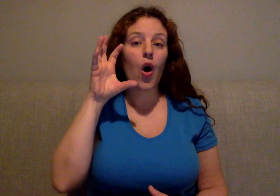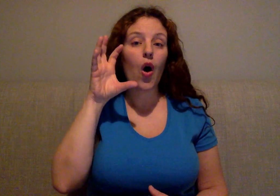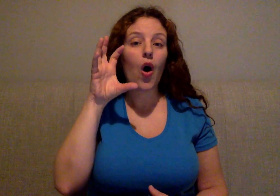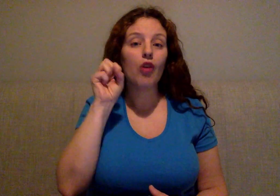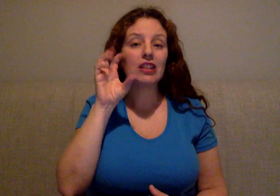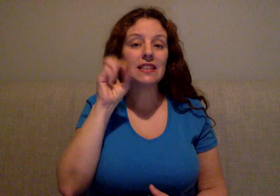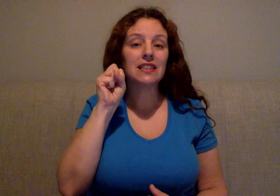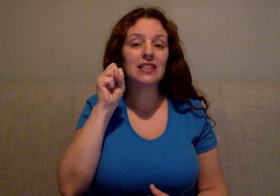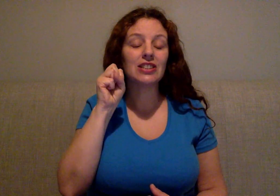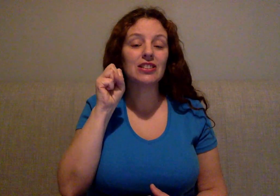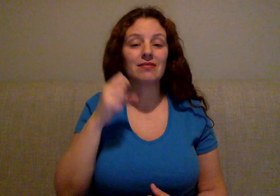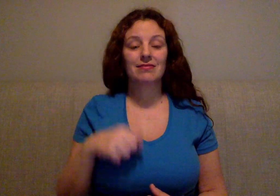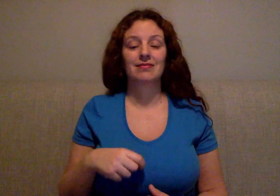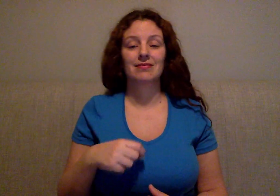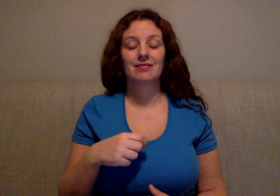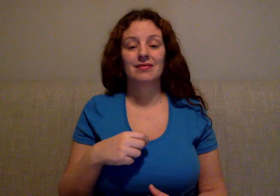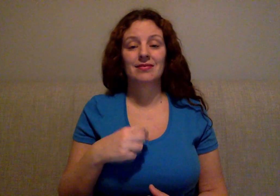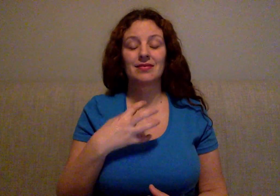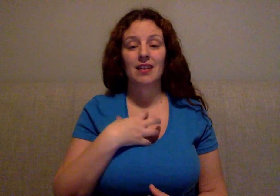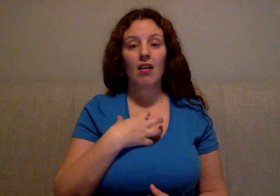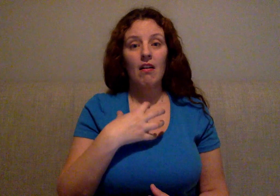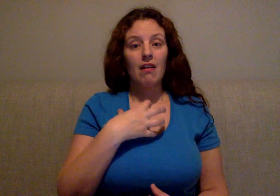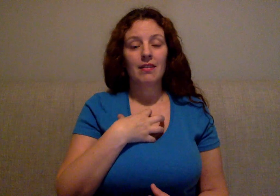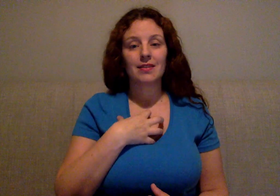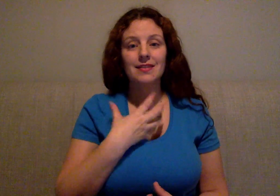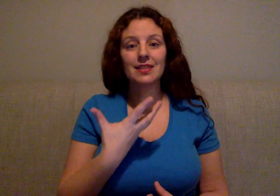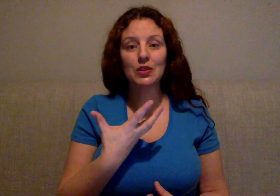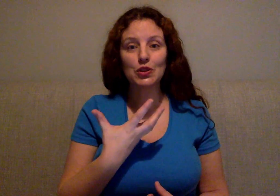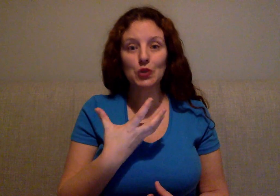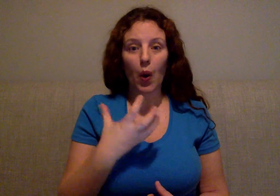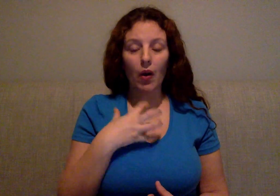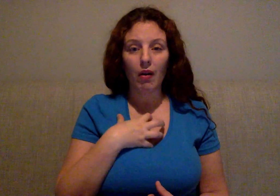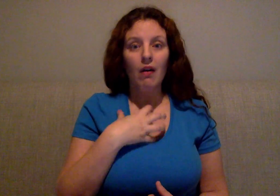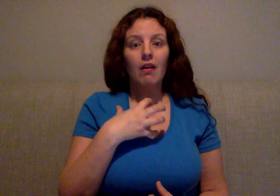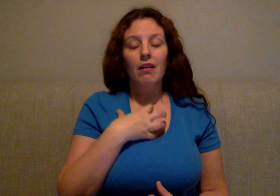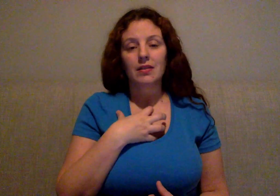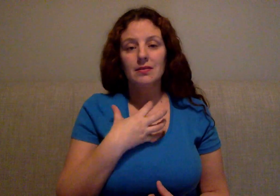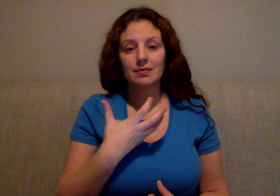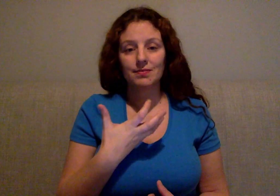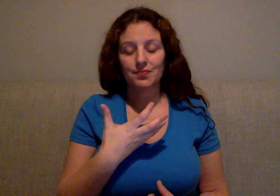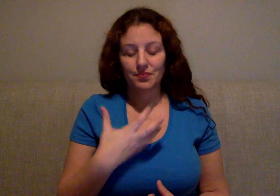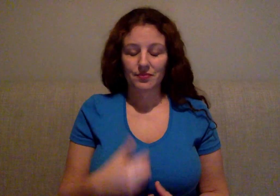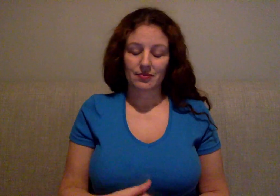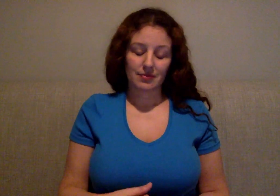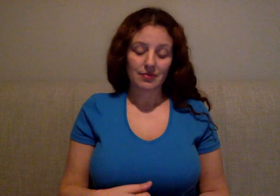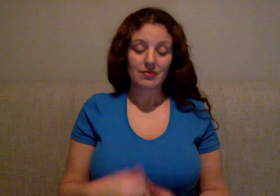ORANGE SHOCK or FRIGHTENING